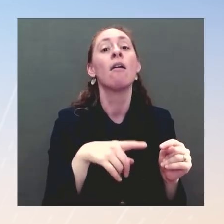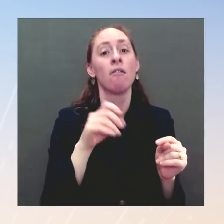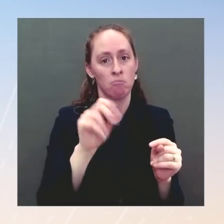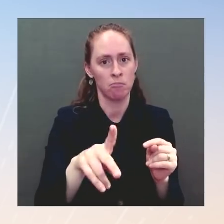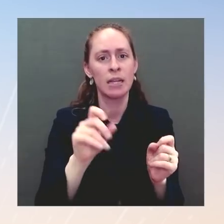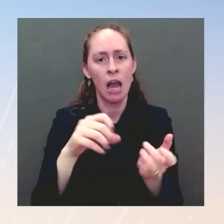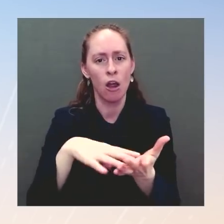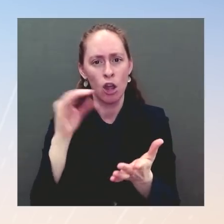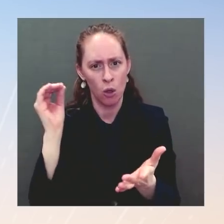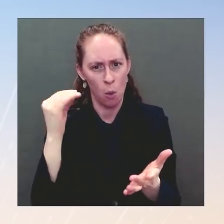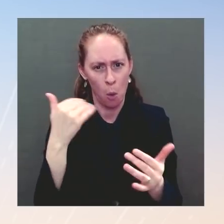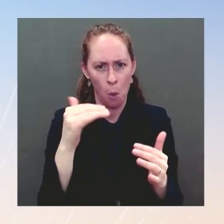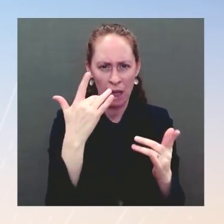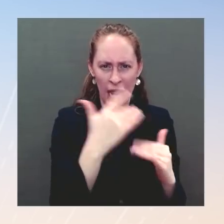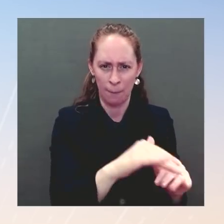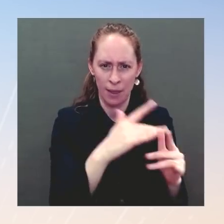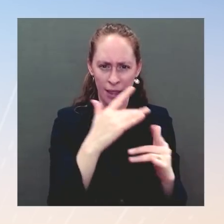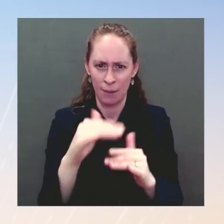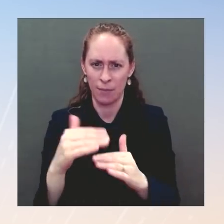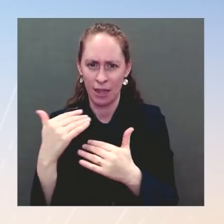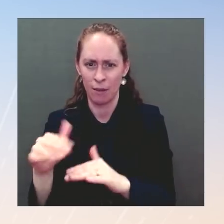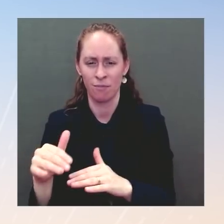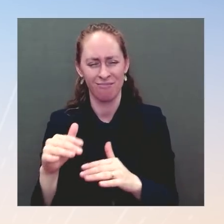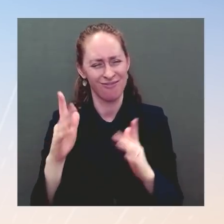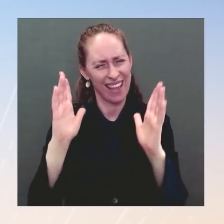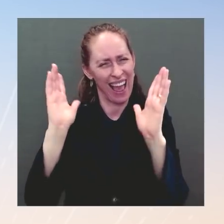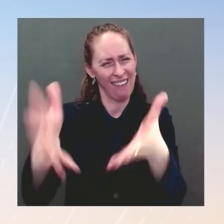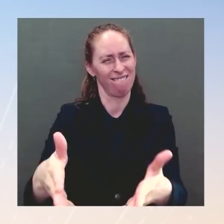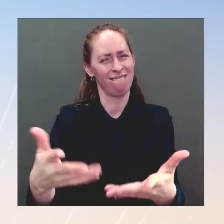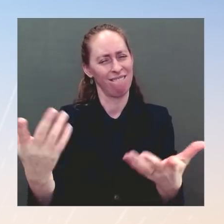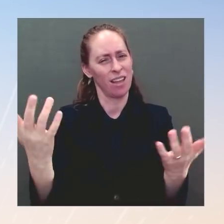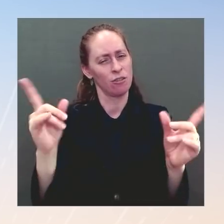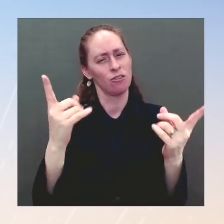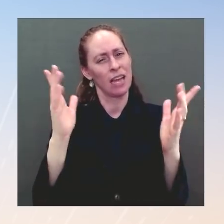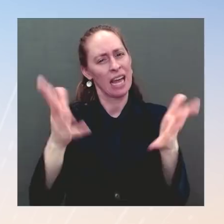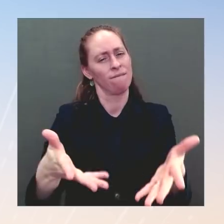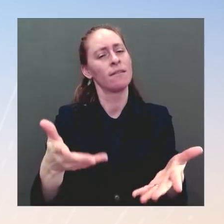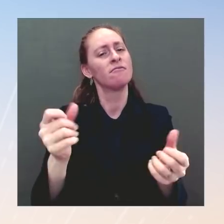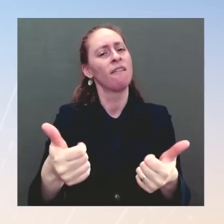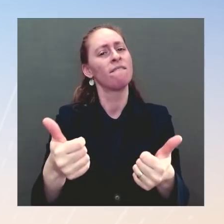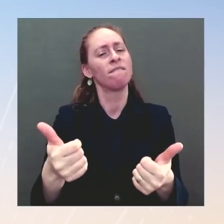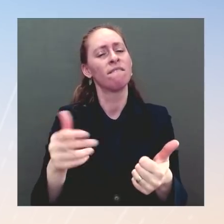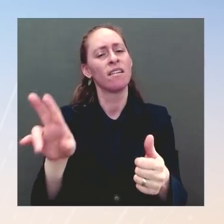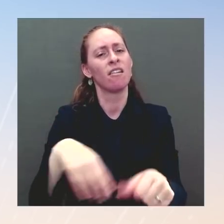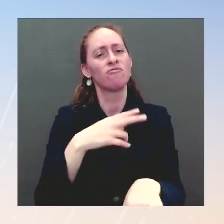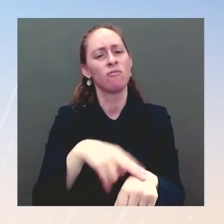he also, I think, put out a tweet or -- I think -- or a statement to the Florida law. And I would say we have the same concerns